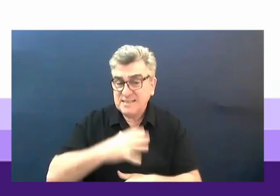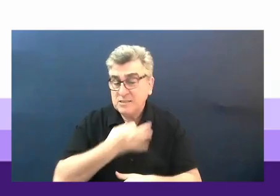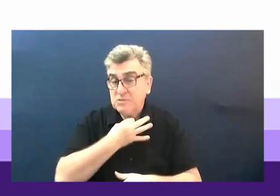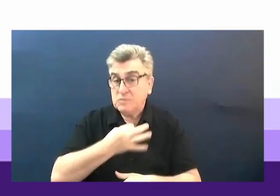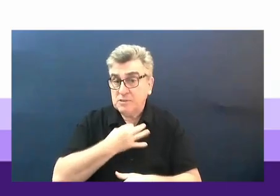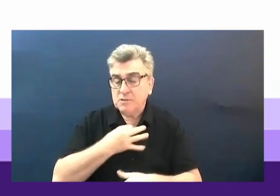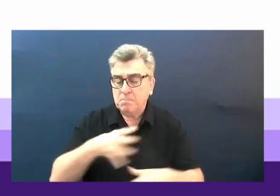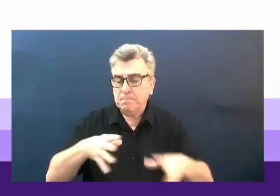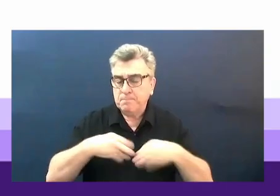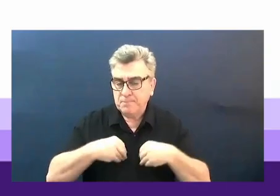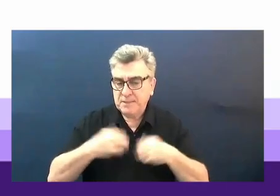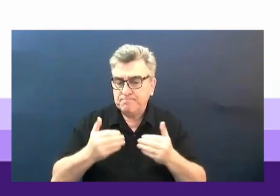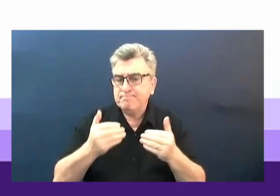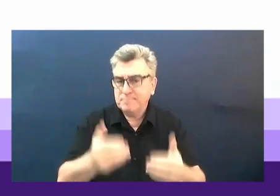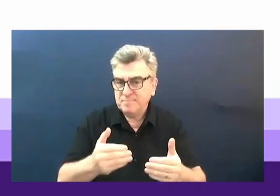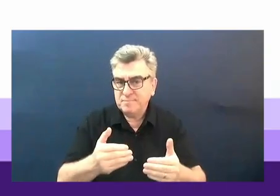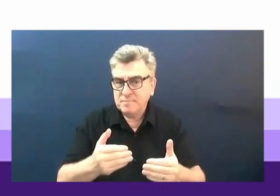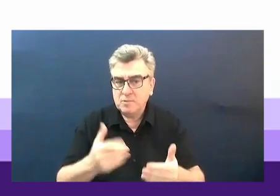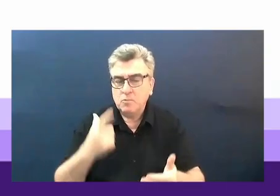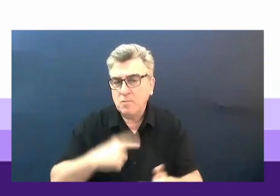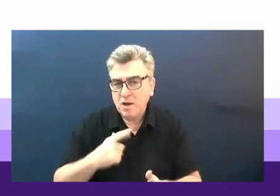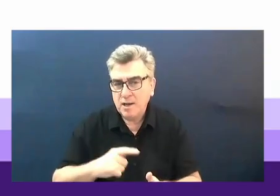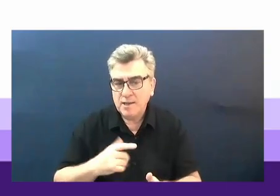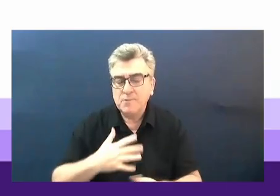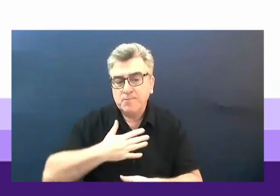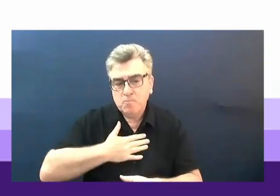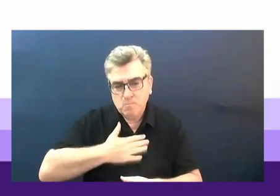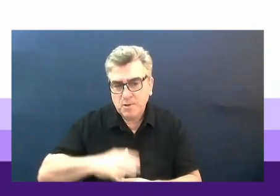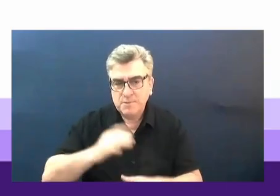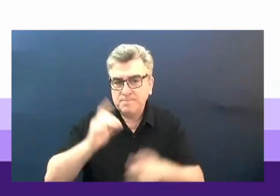we were purely to design supporting this population with anaesthetic led theatre